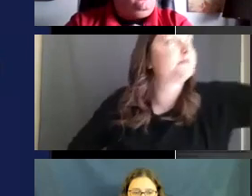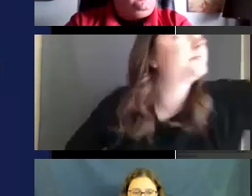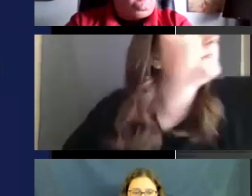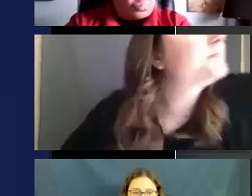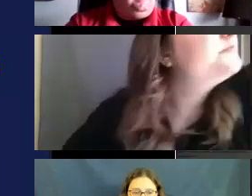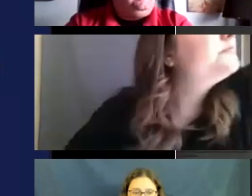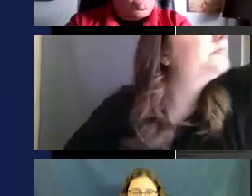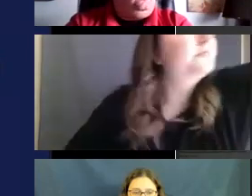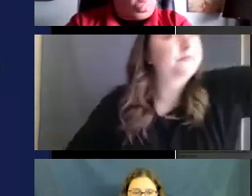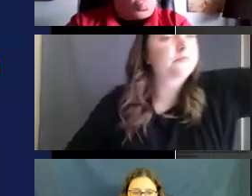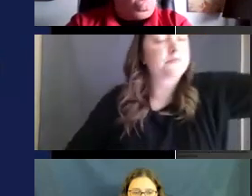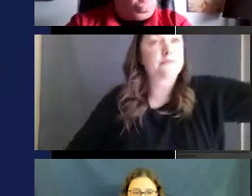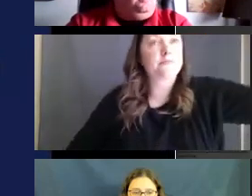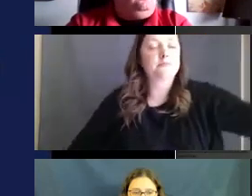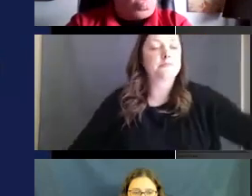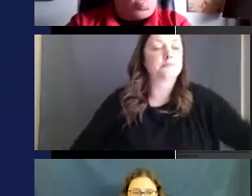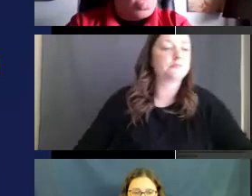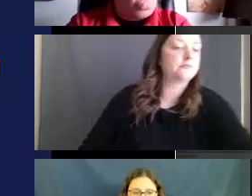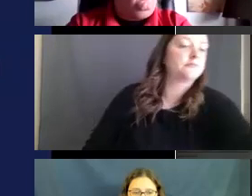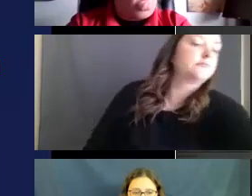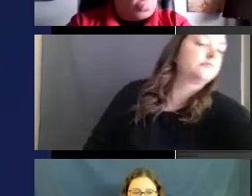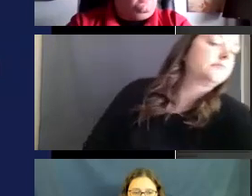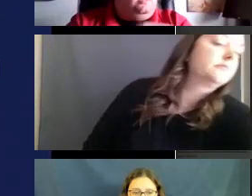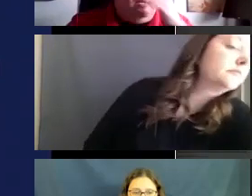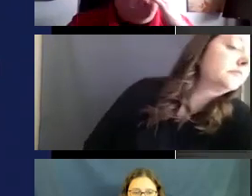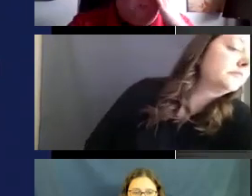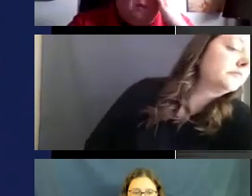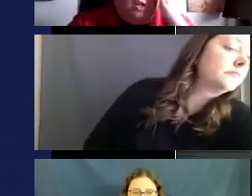You will see there on the far right is a video.